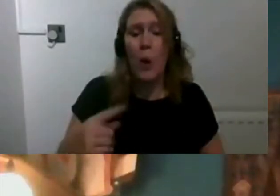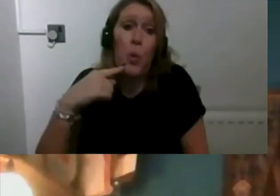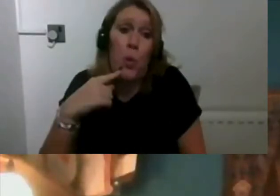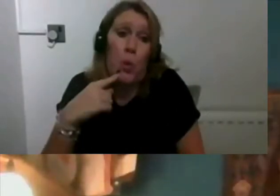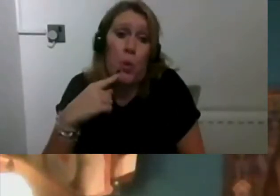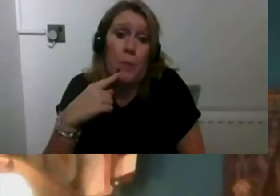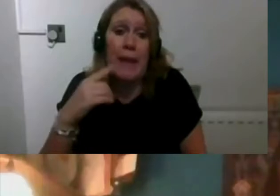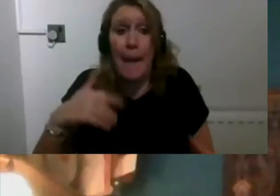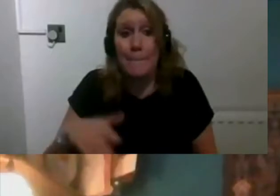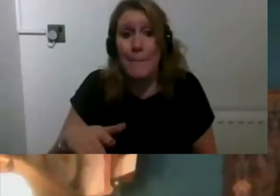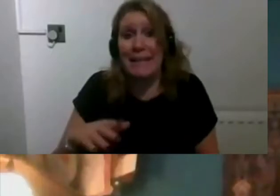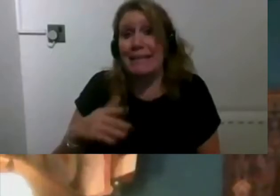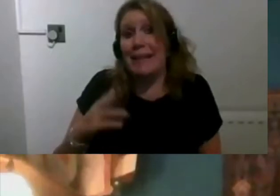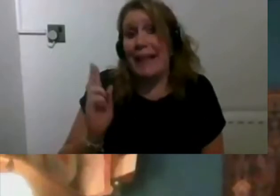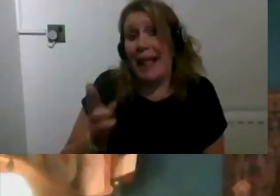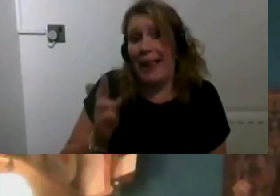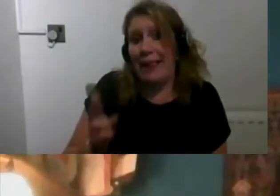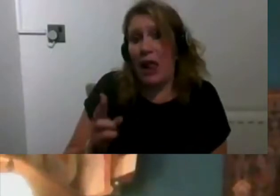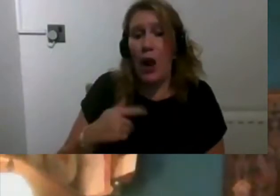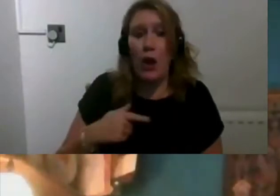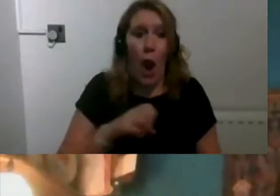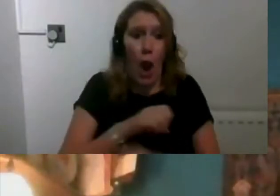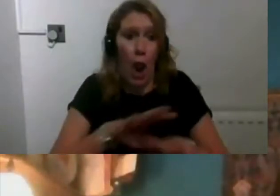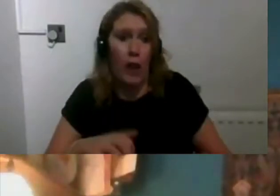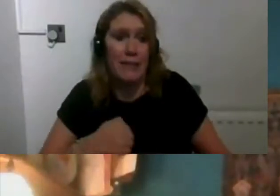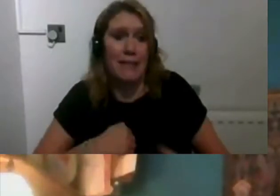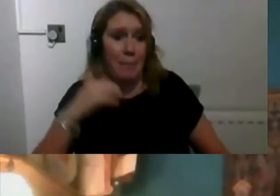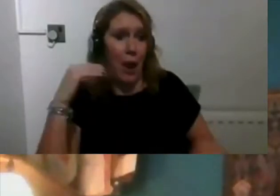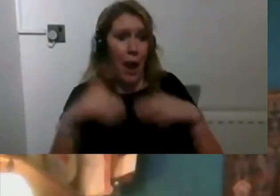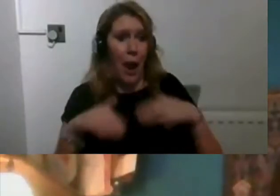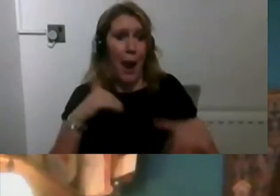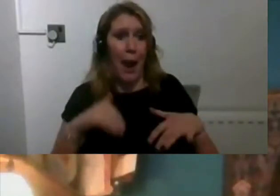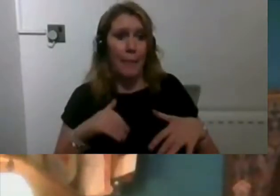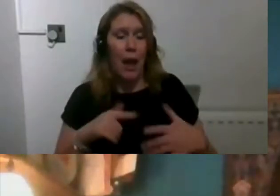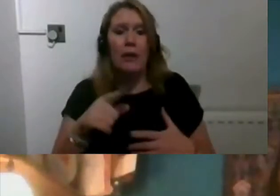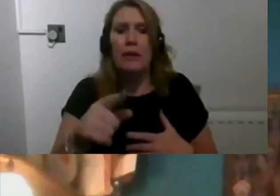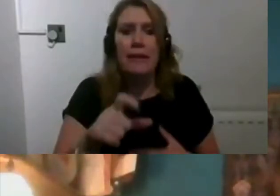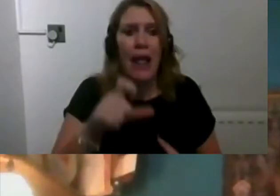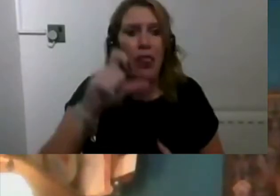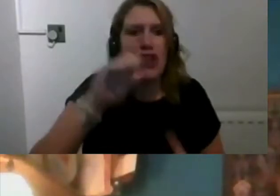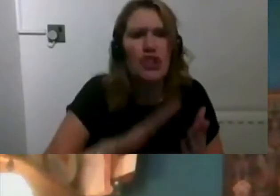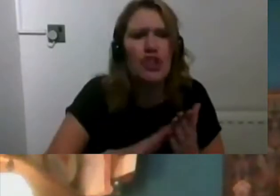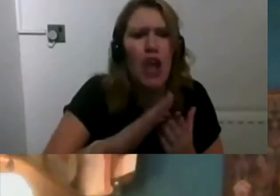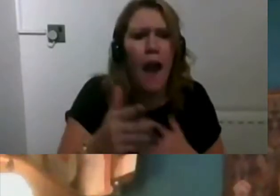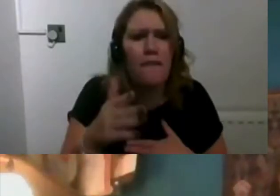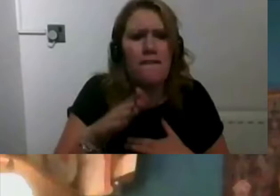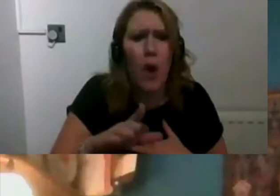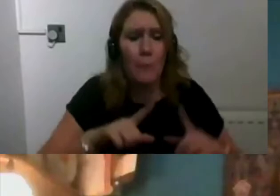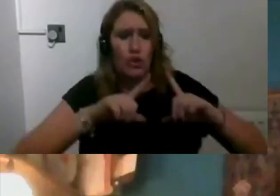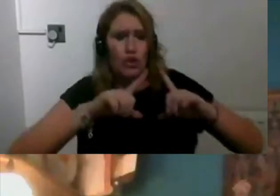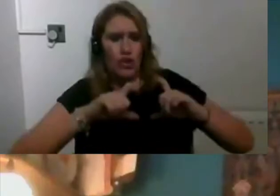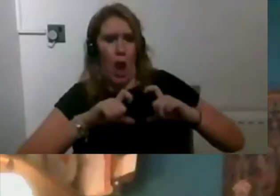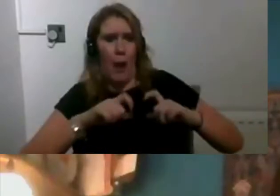Meant to say take the 'ch' from charm and I am armed. So that's one 'armed and